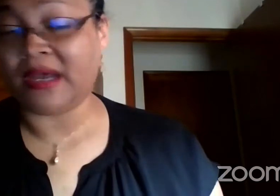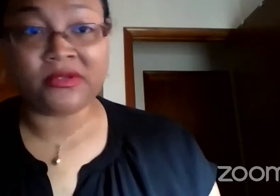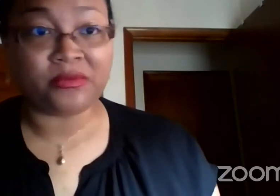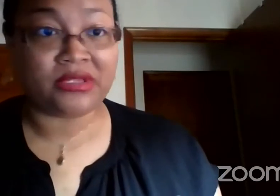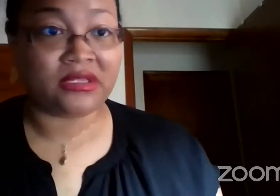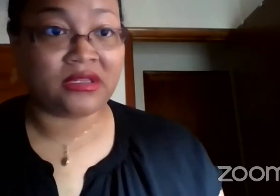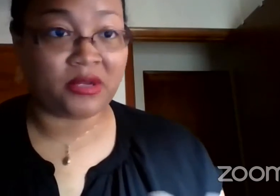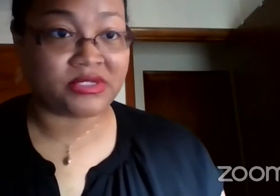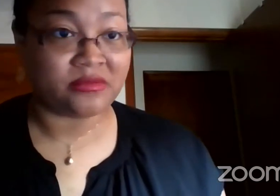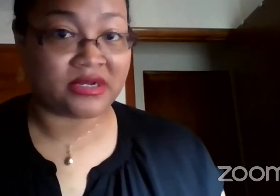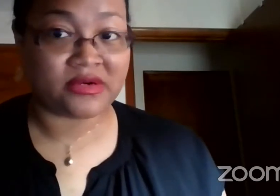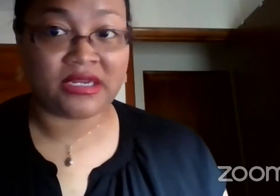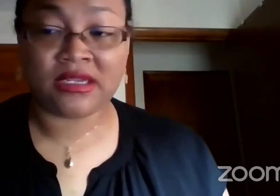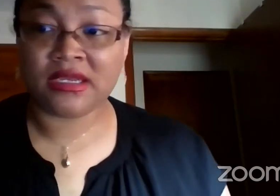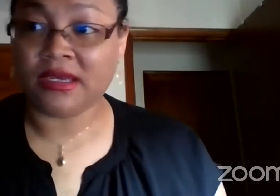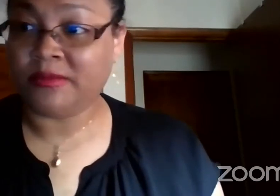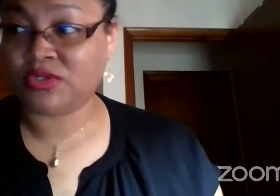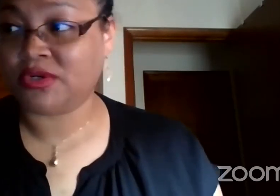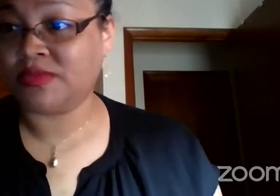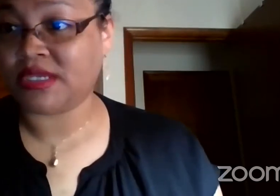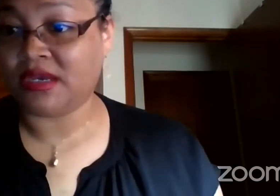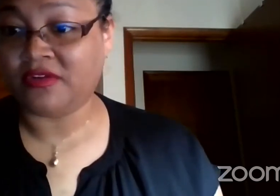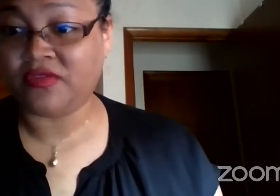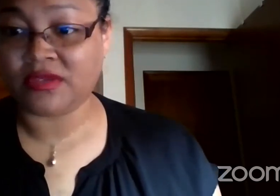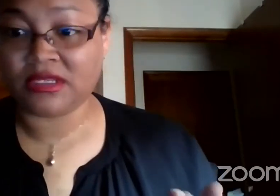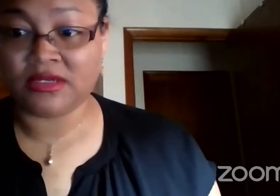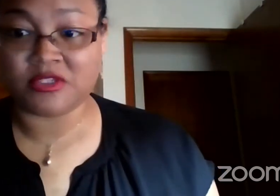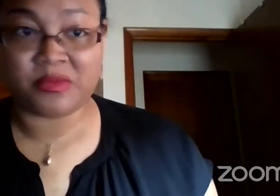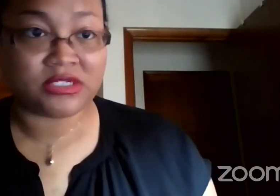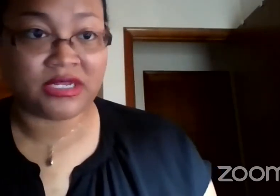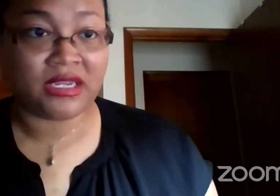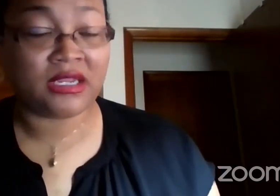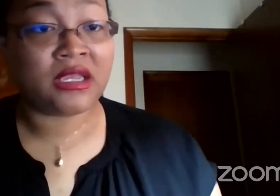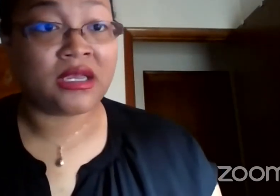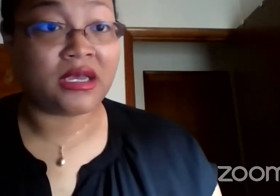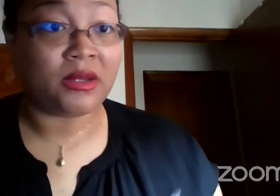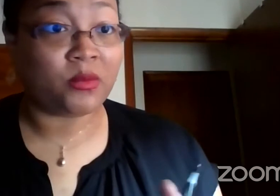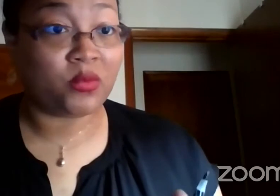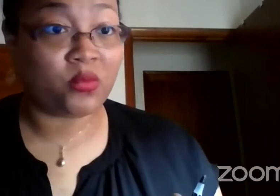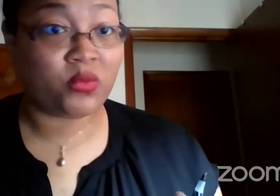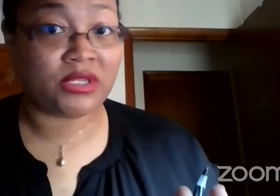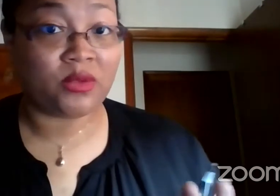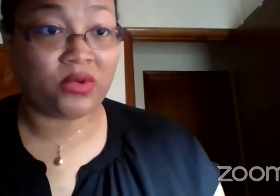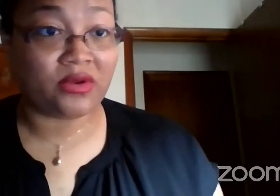I am going to be helping to moderate in terms of the keynote speech today. We